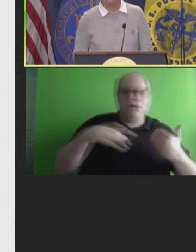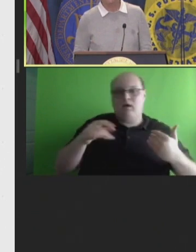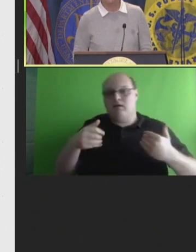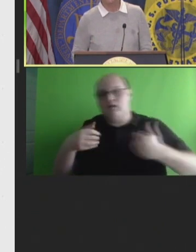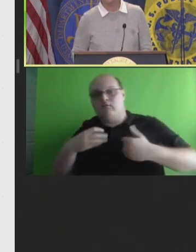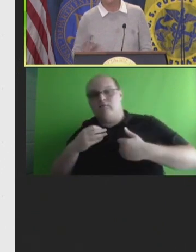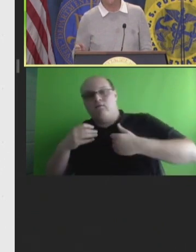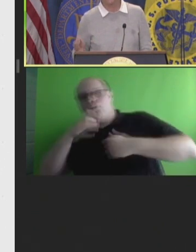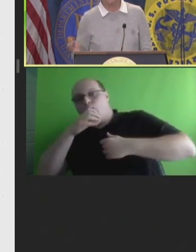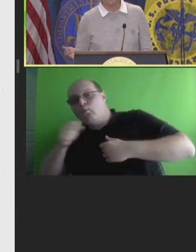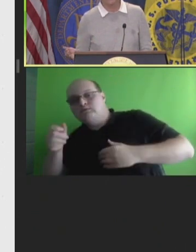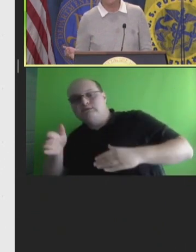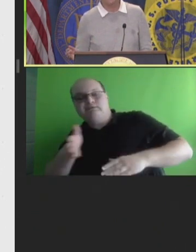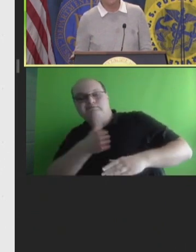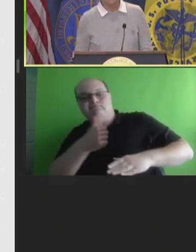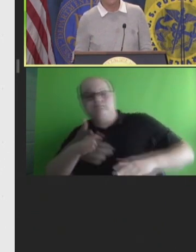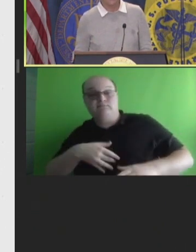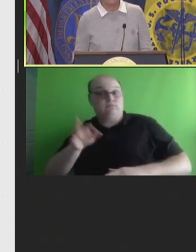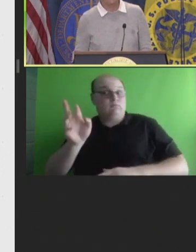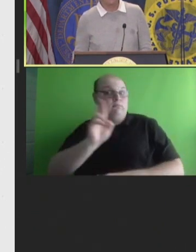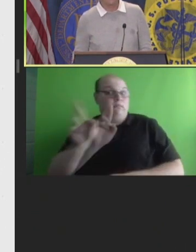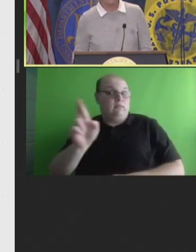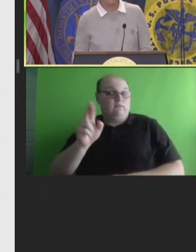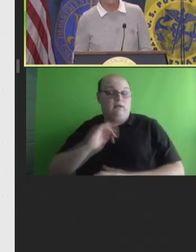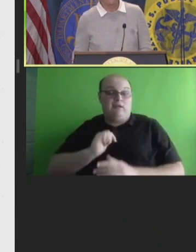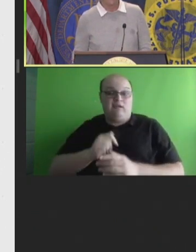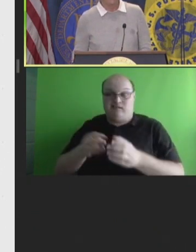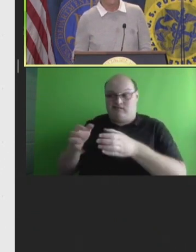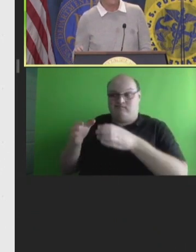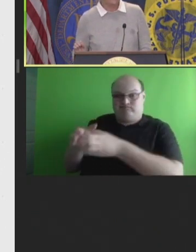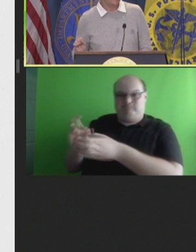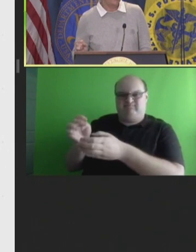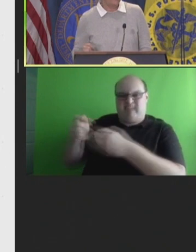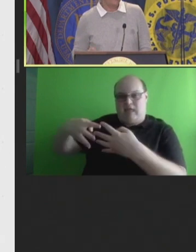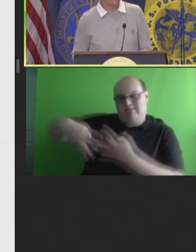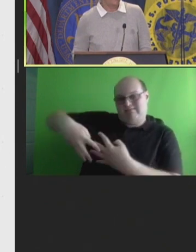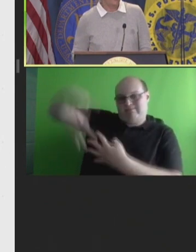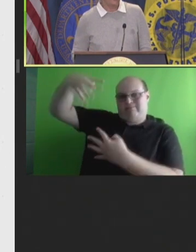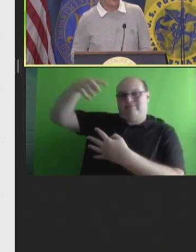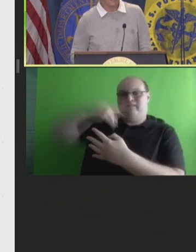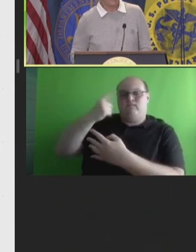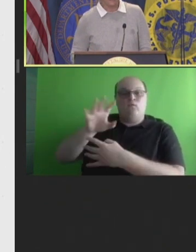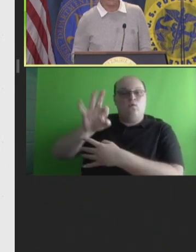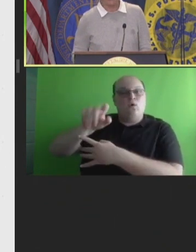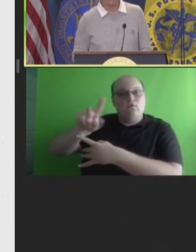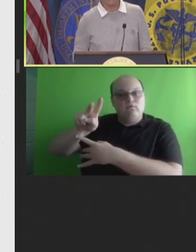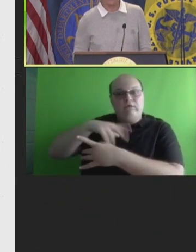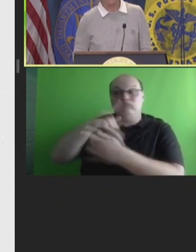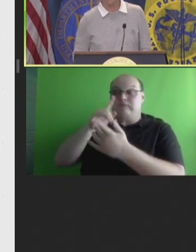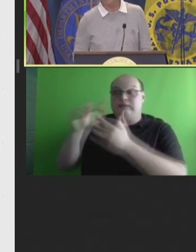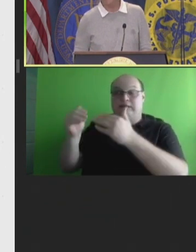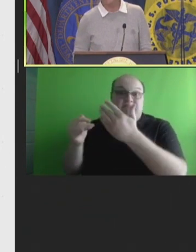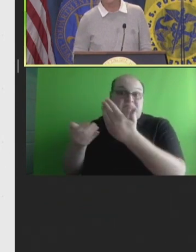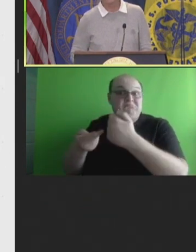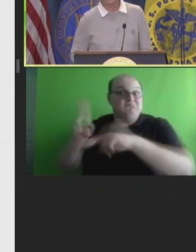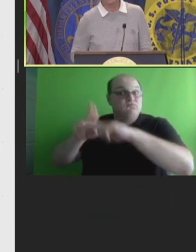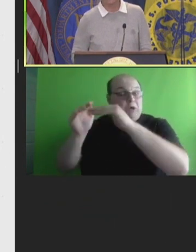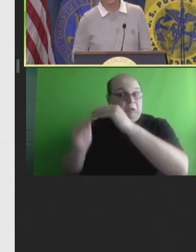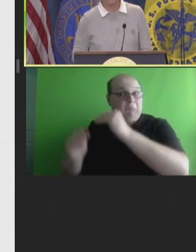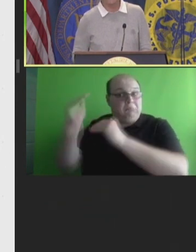you can see on the far right that vaccination for flu has actually gone up. So, it's increased